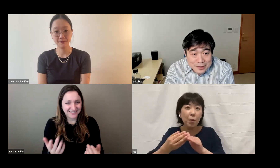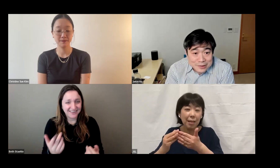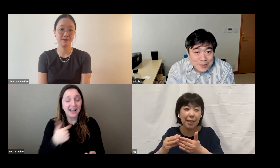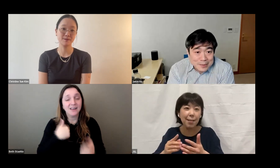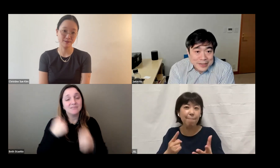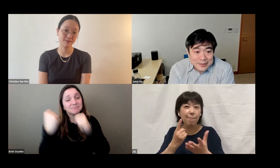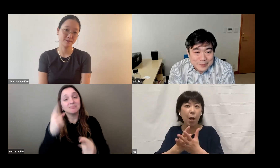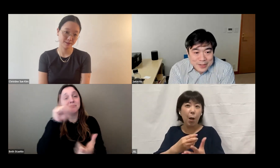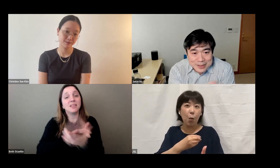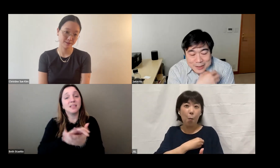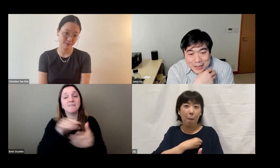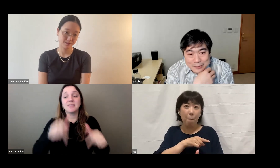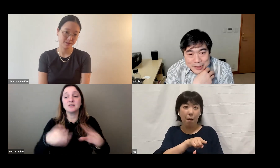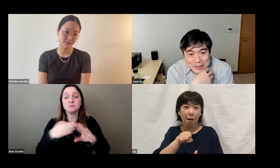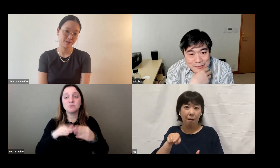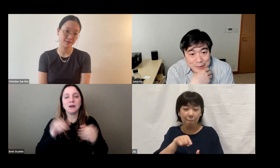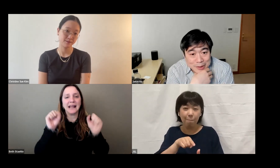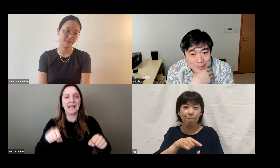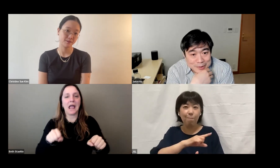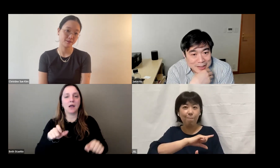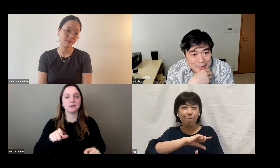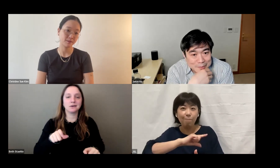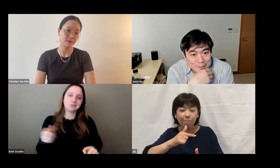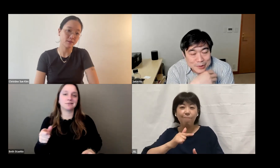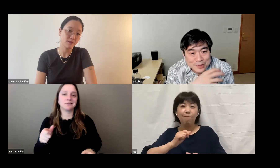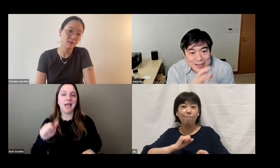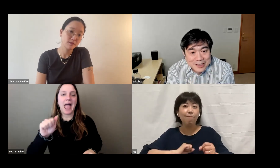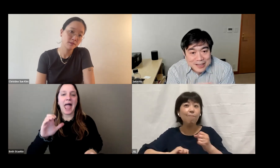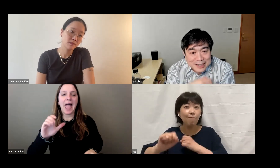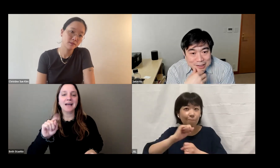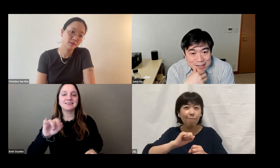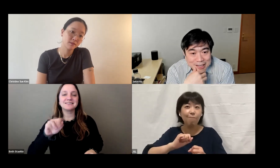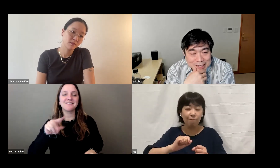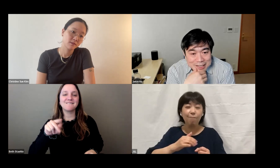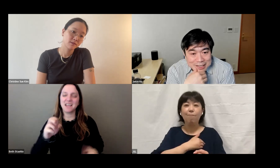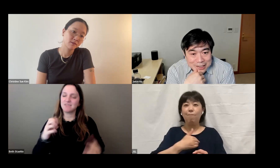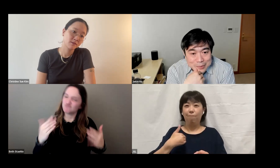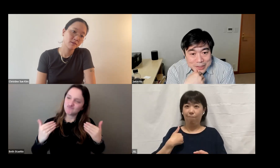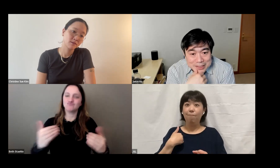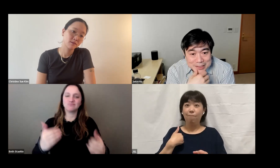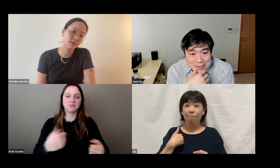so maybe we can follow up both online and other places.